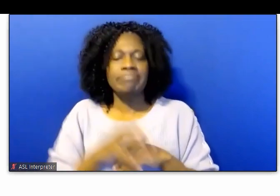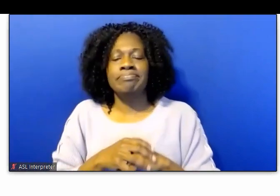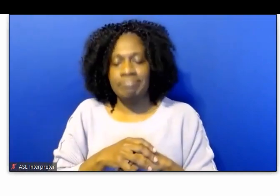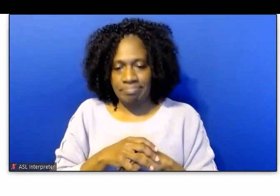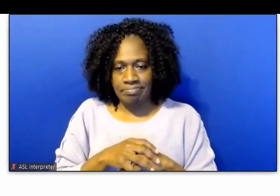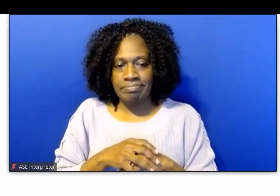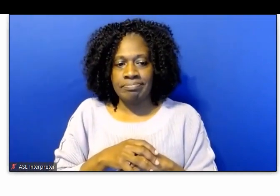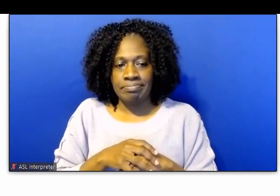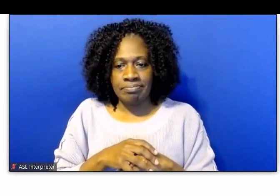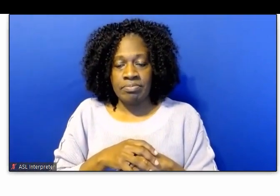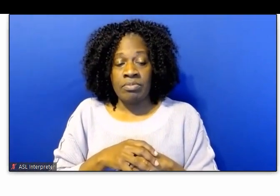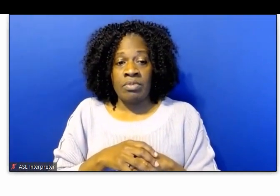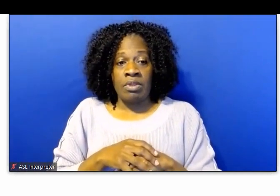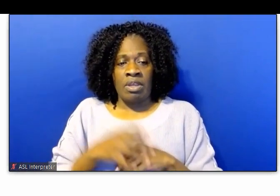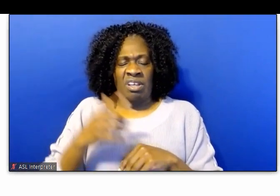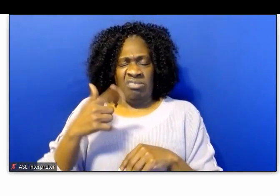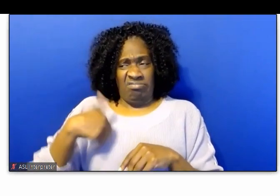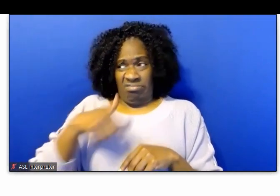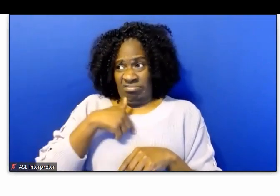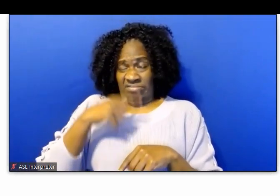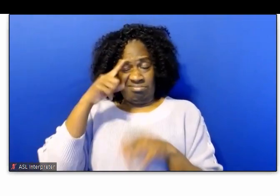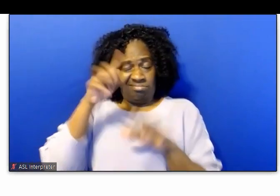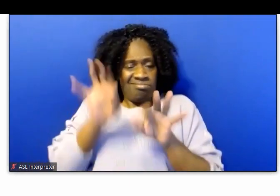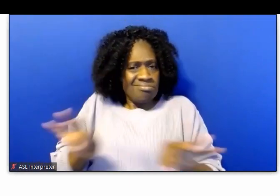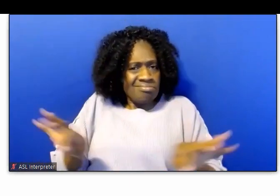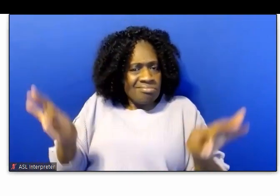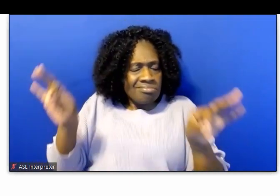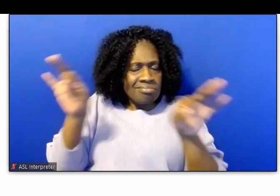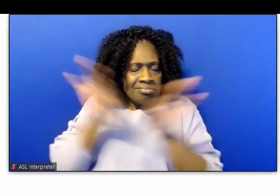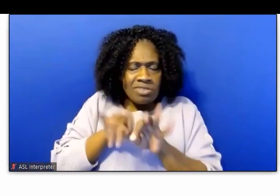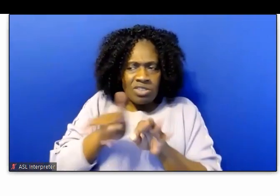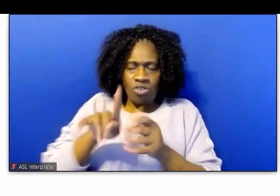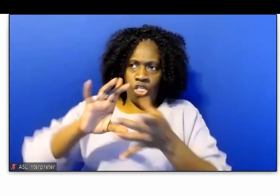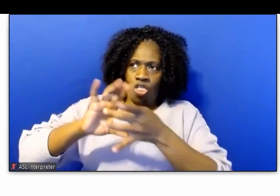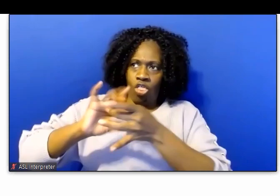We think it's really important whenever you talk about disability,